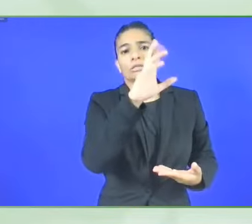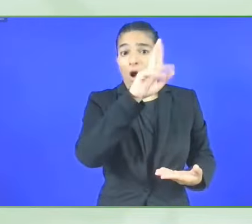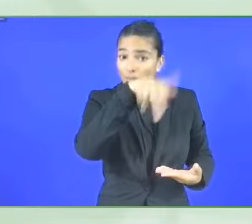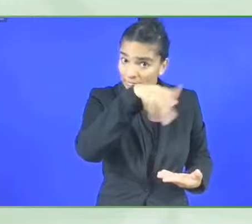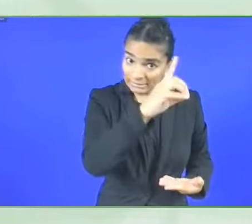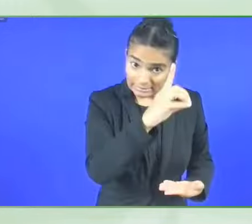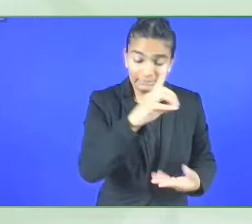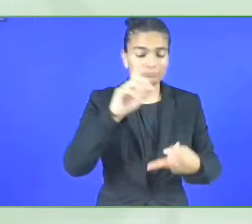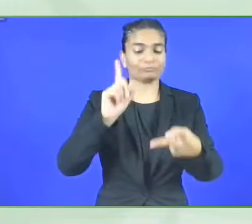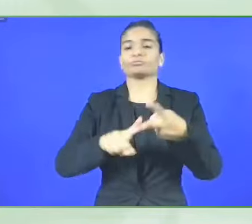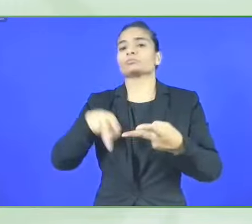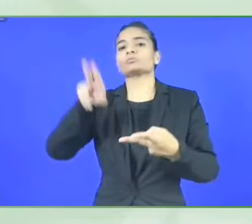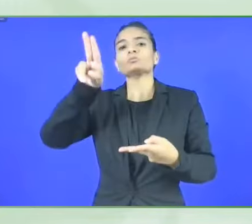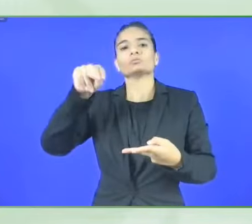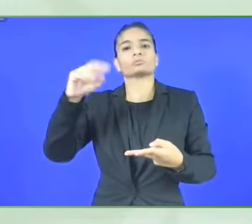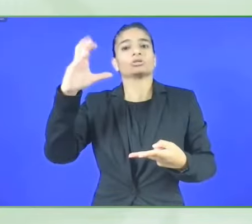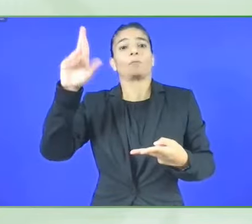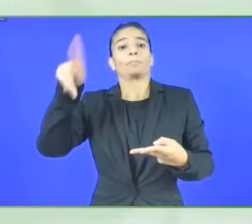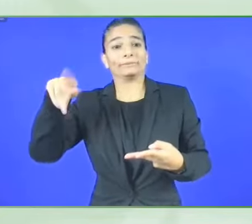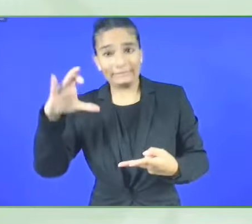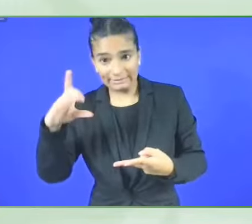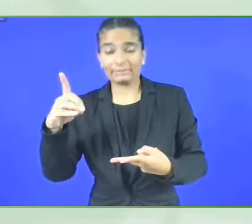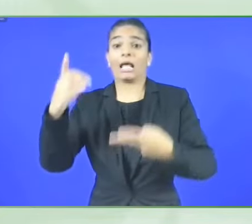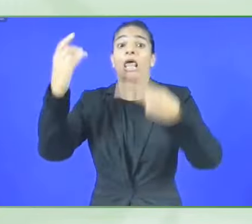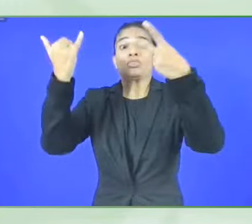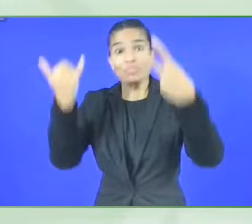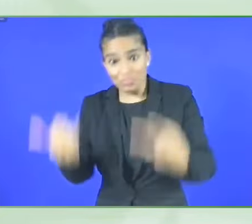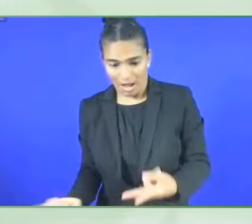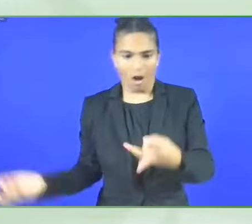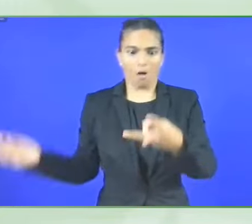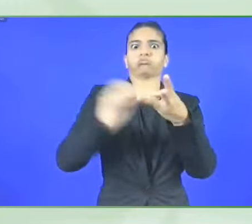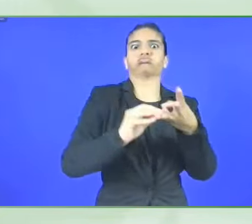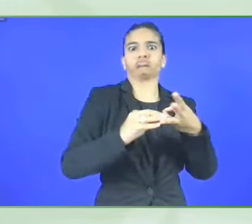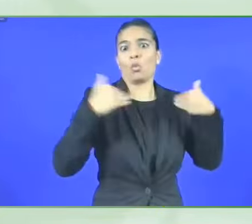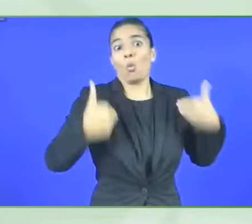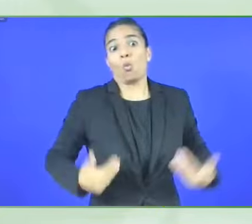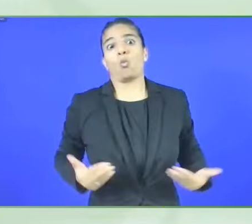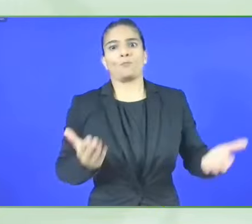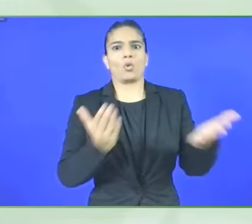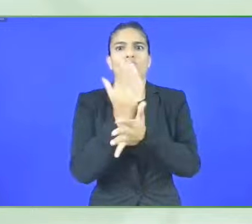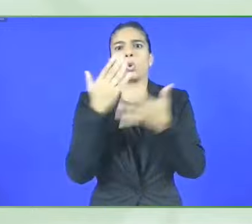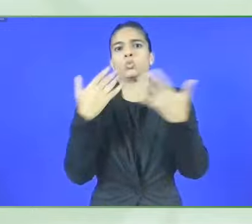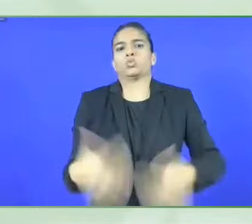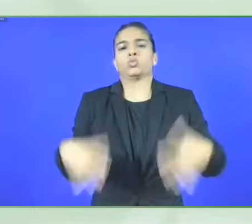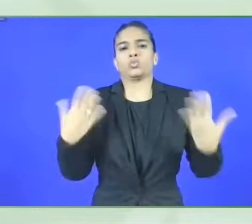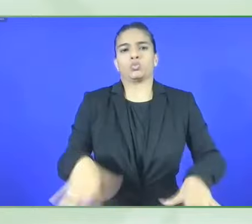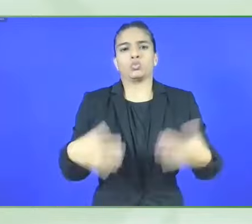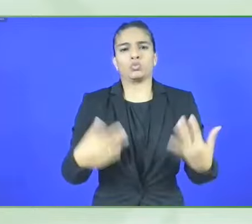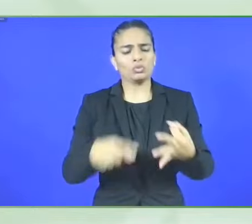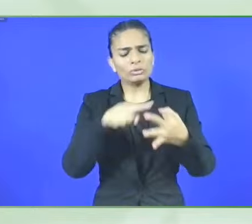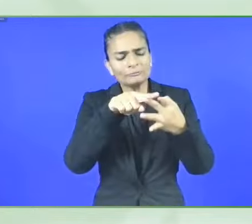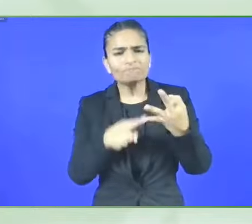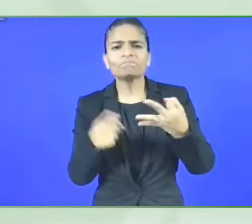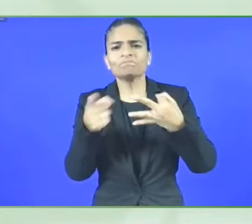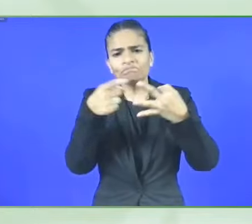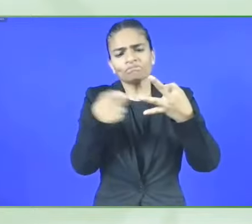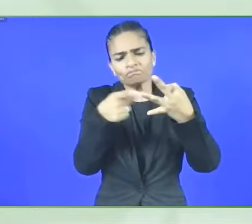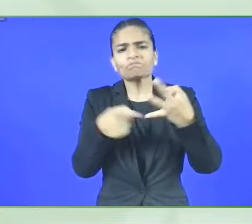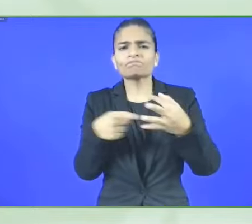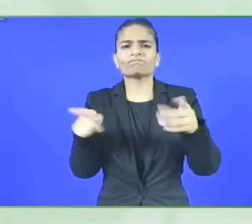Understanding that diversity in ability requires diversity in solutions.